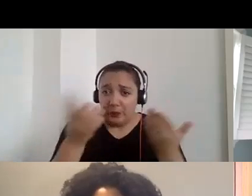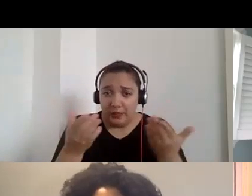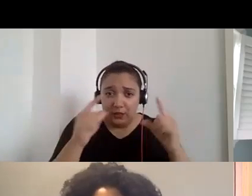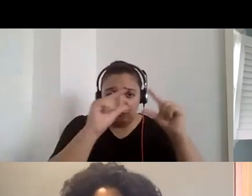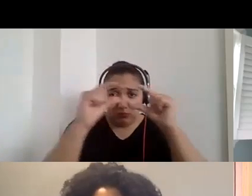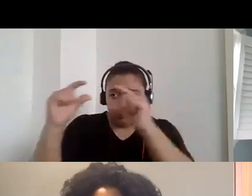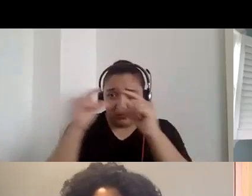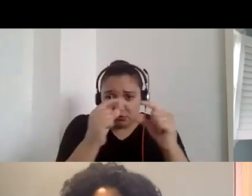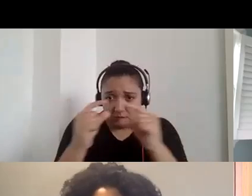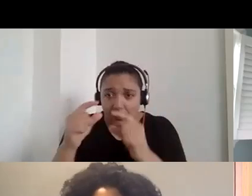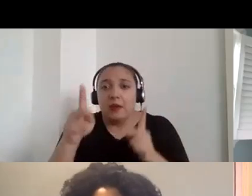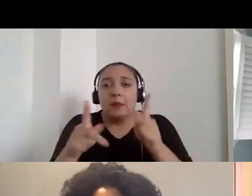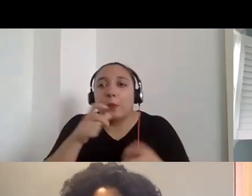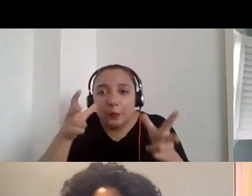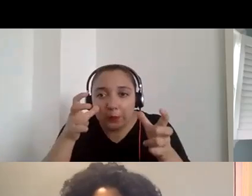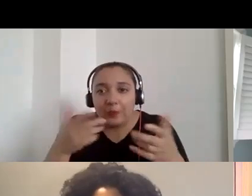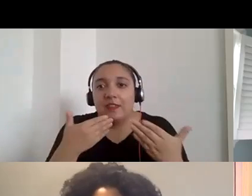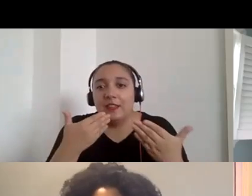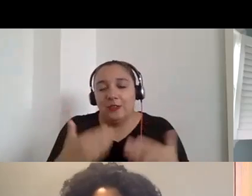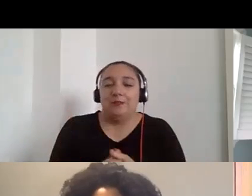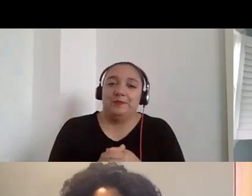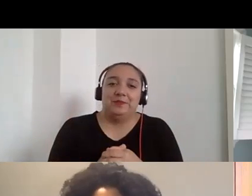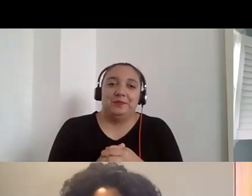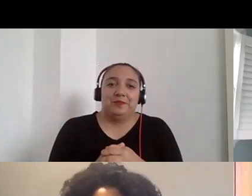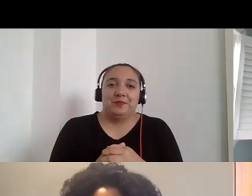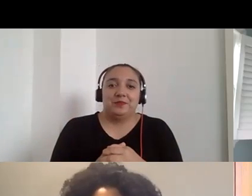Thank you. I am going off script here.